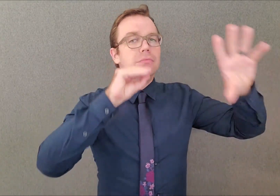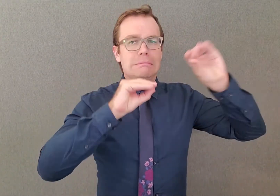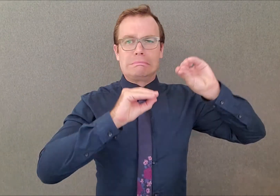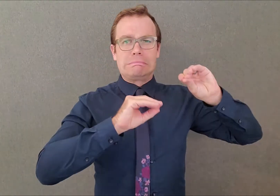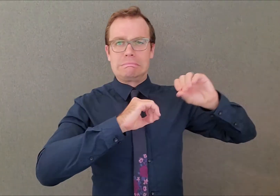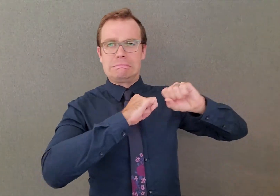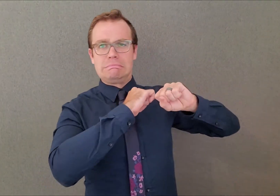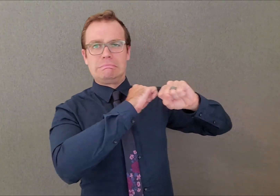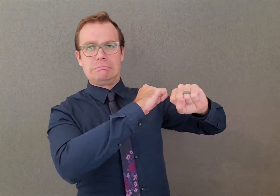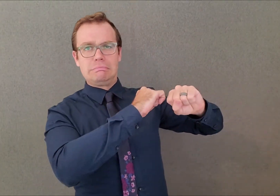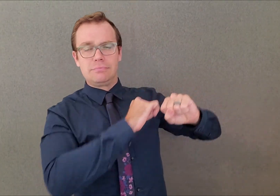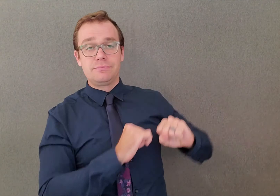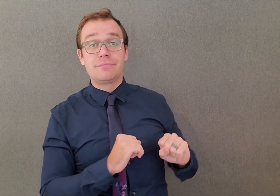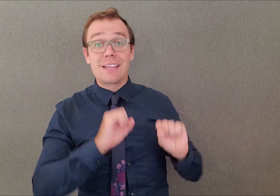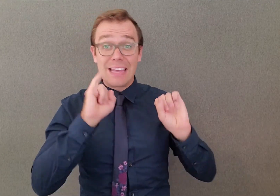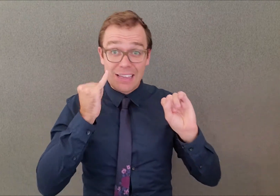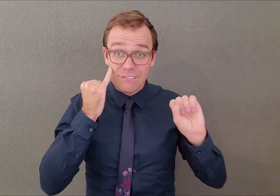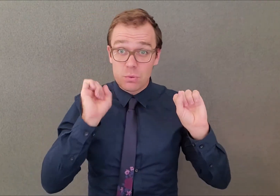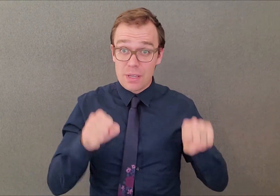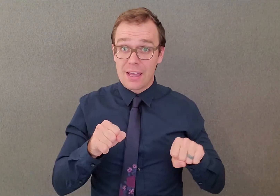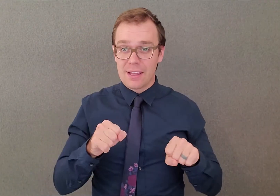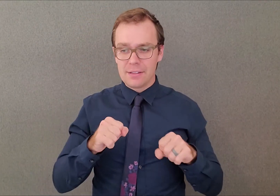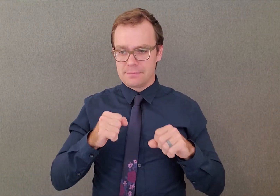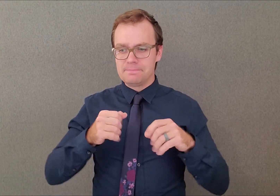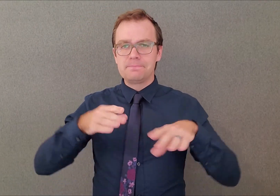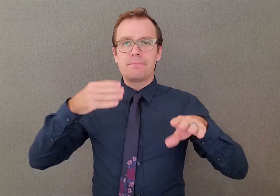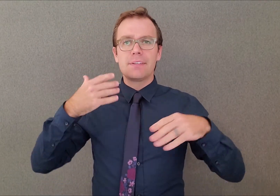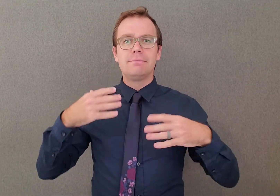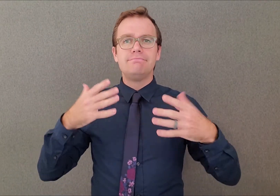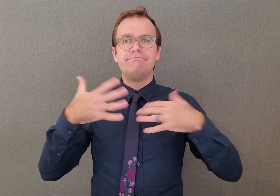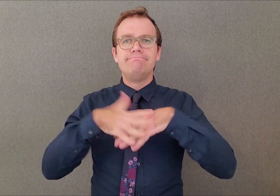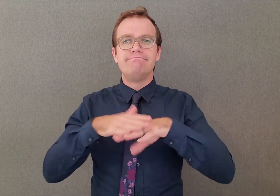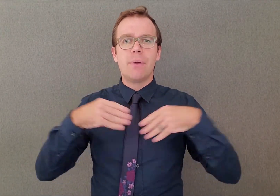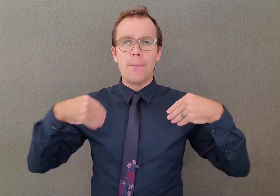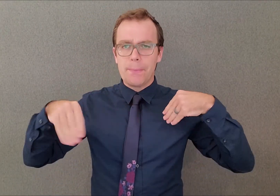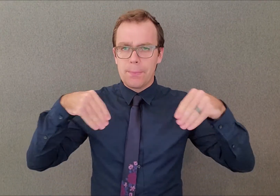If possible, cover mouth with a cloth while leaving the area.